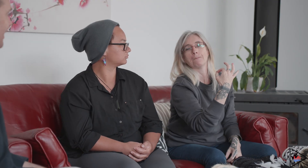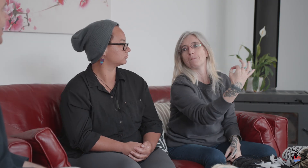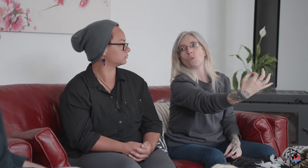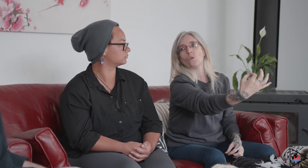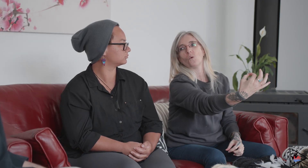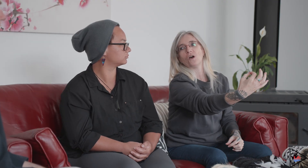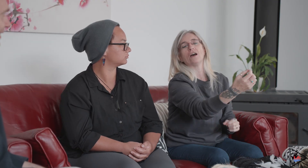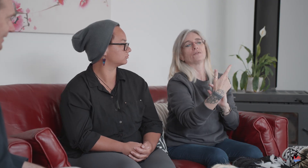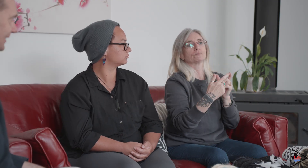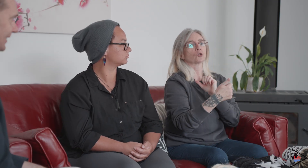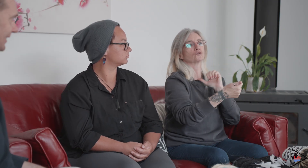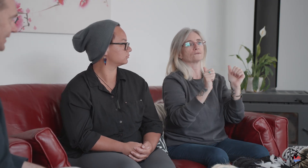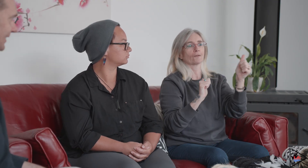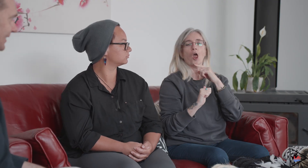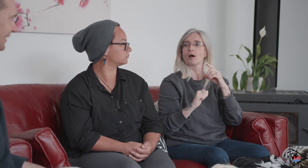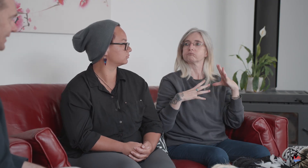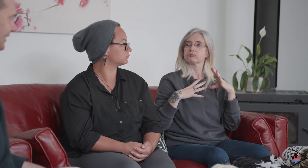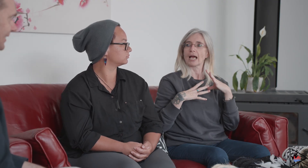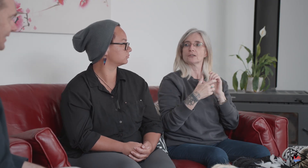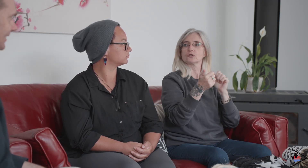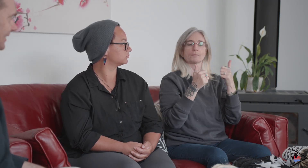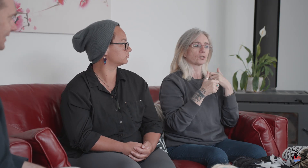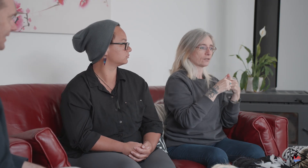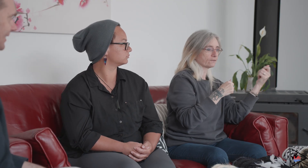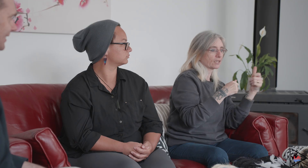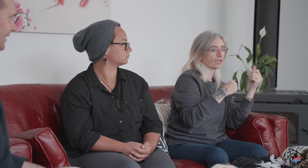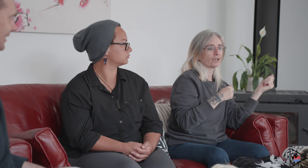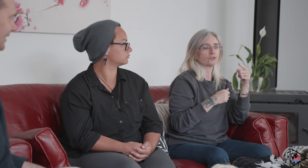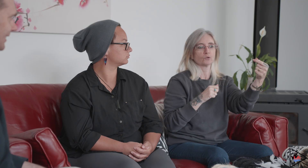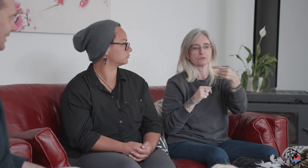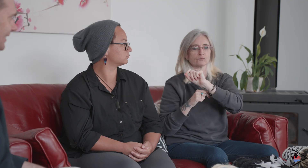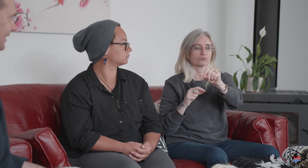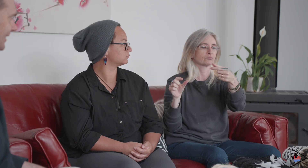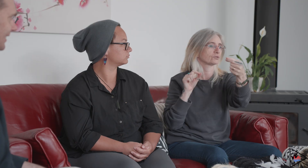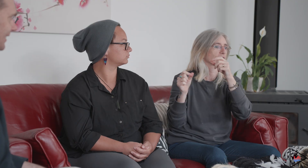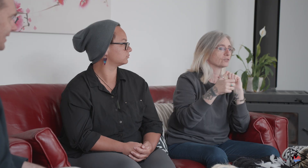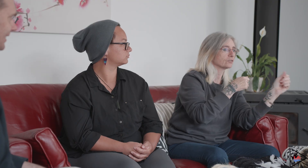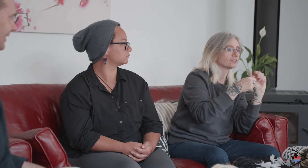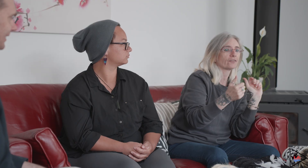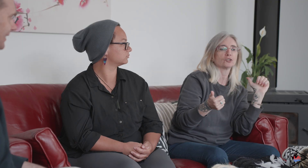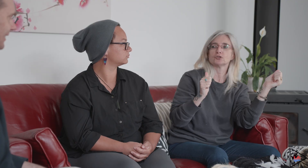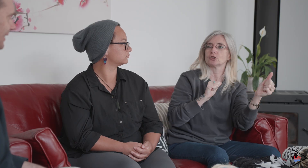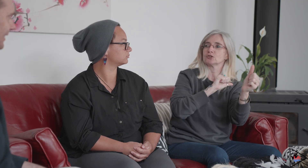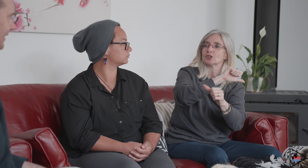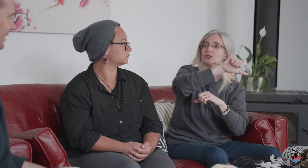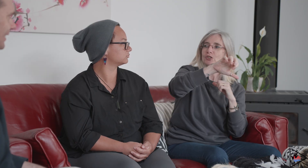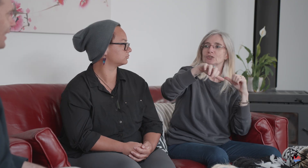our team members, one on either side of the tukutuku panel. And so you then can feed